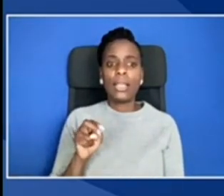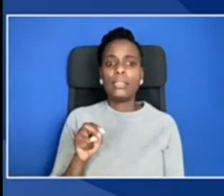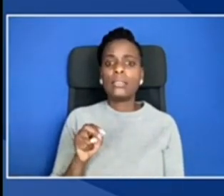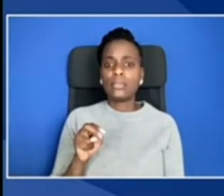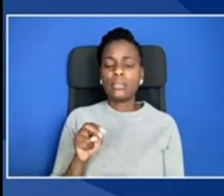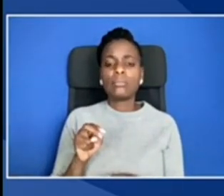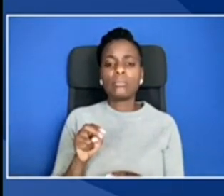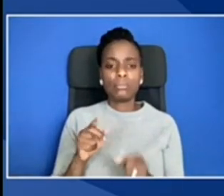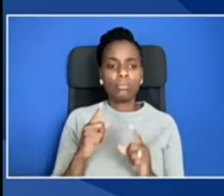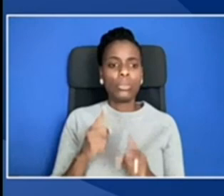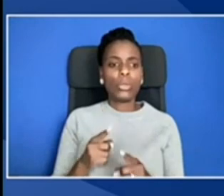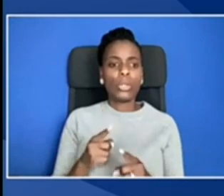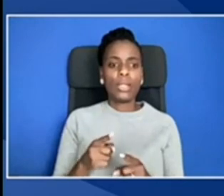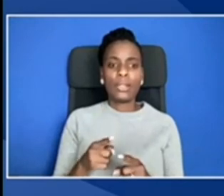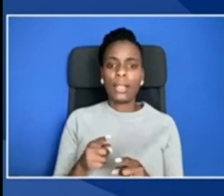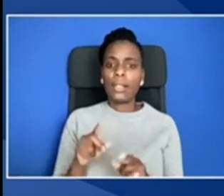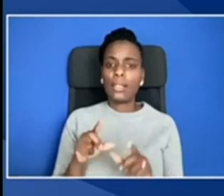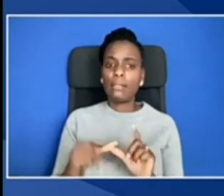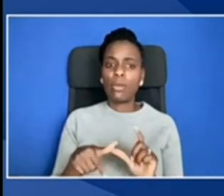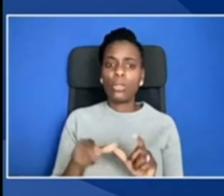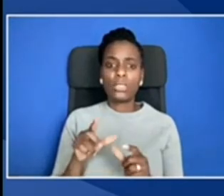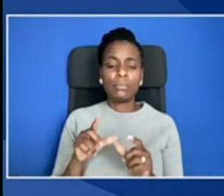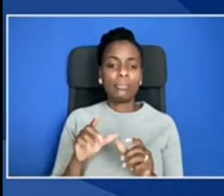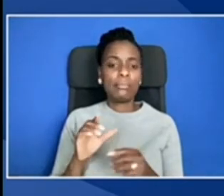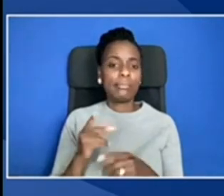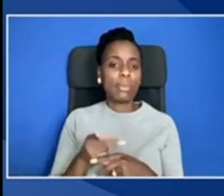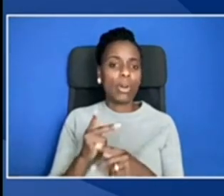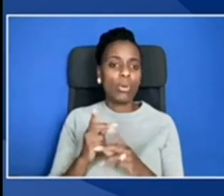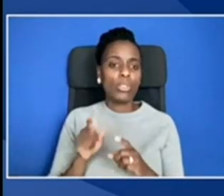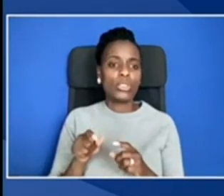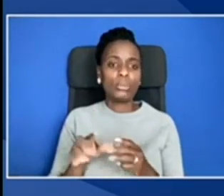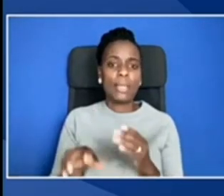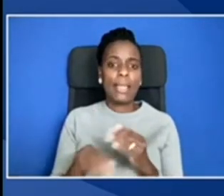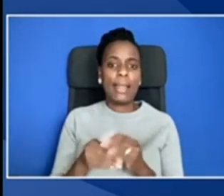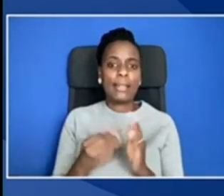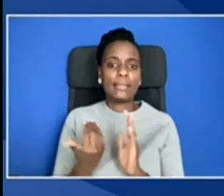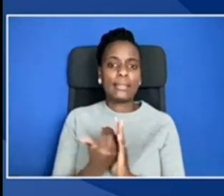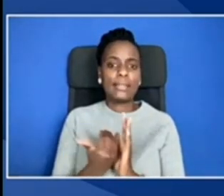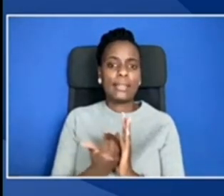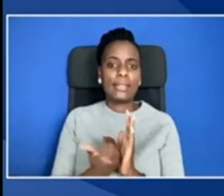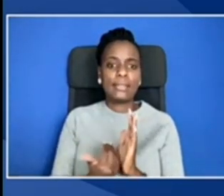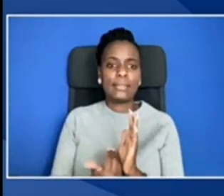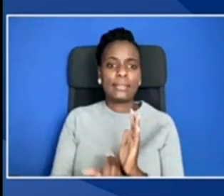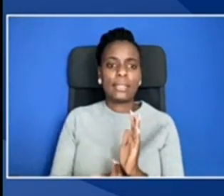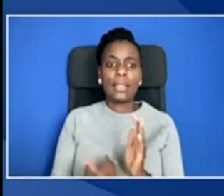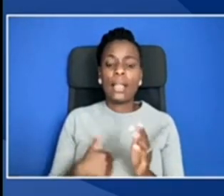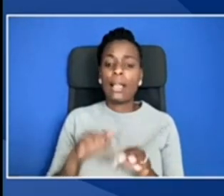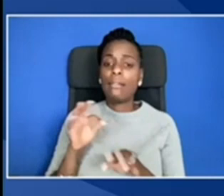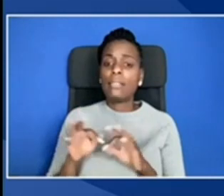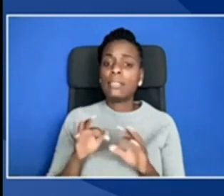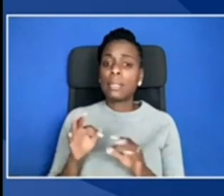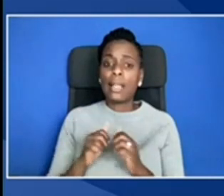I repeatedly during the first session and this session, I've discussed ways that the Department could provide relief now to